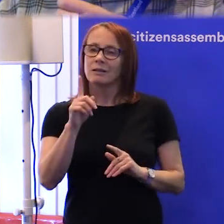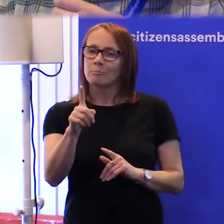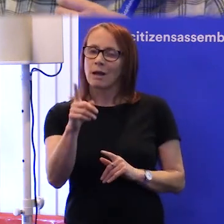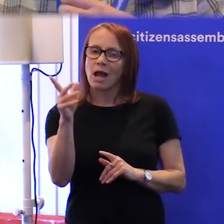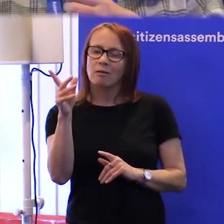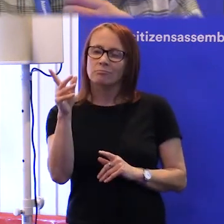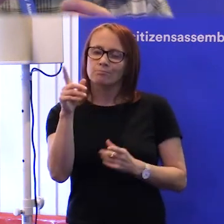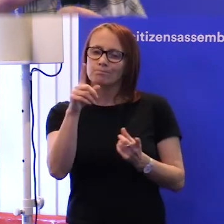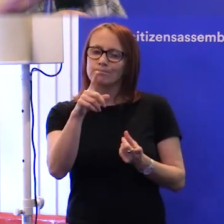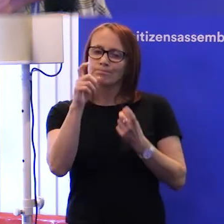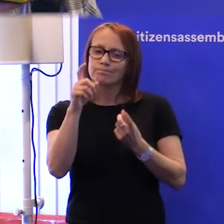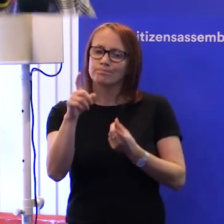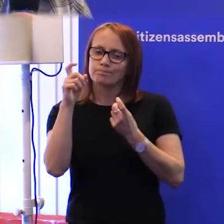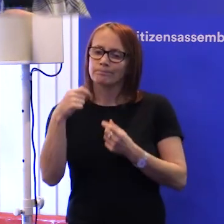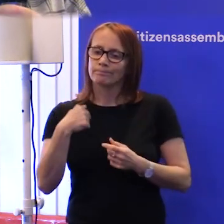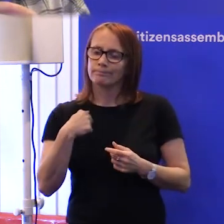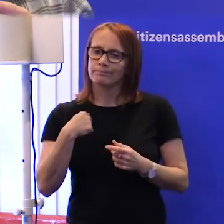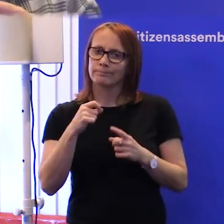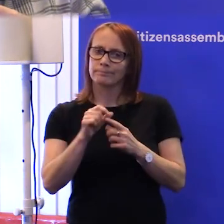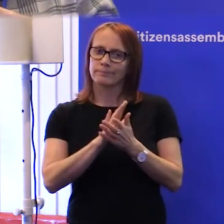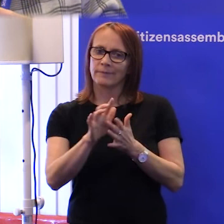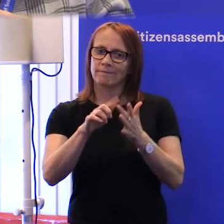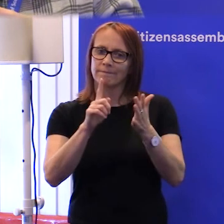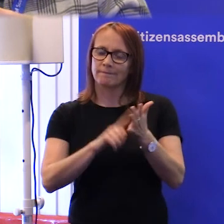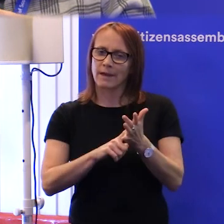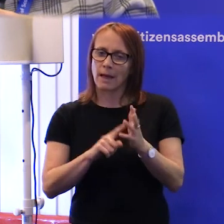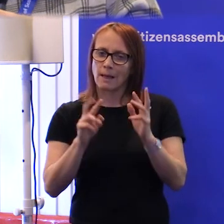me you've heard from Phil hopefully we've prompted some thoughts in your